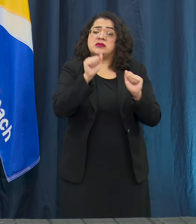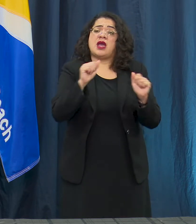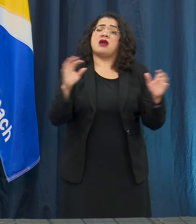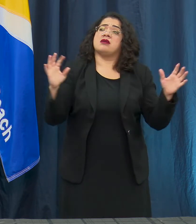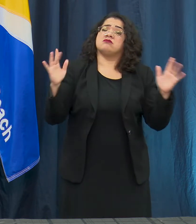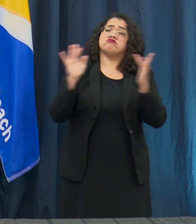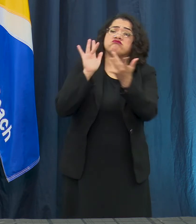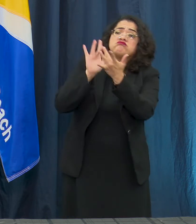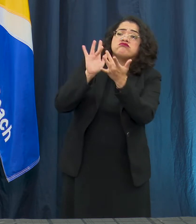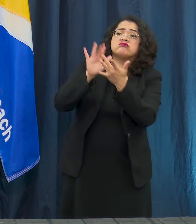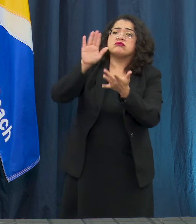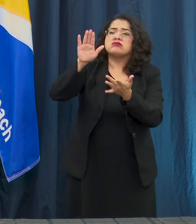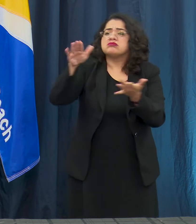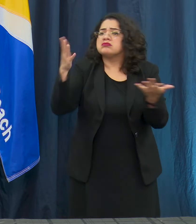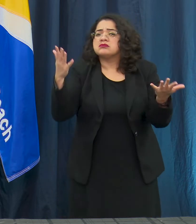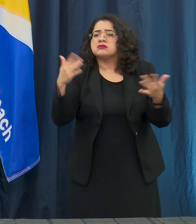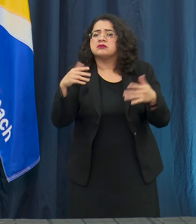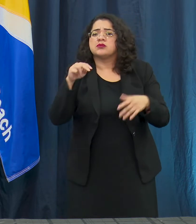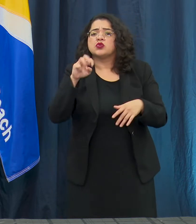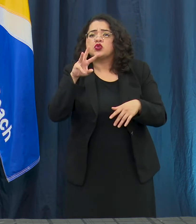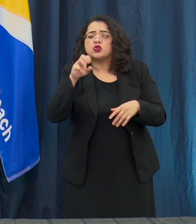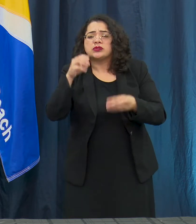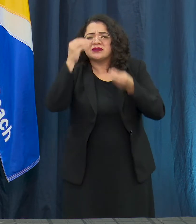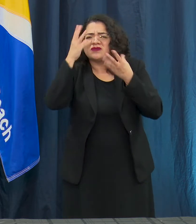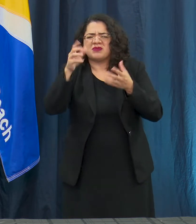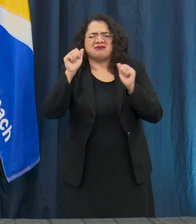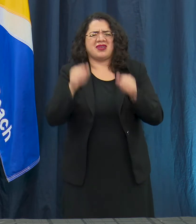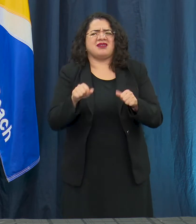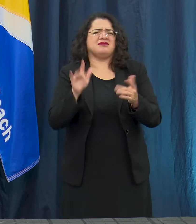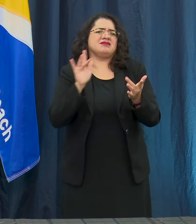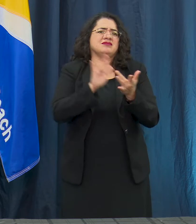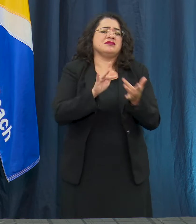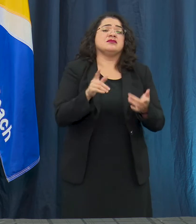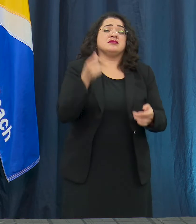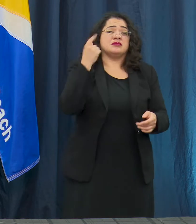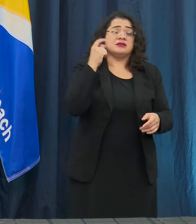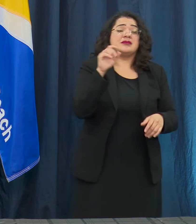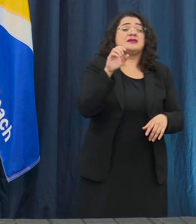then finally there will be enforcement. If we need to enforce and